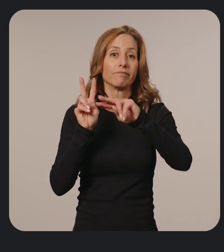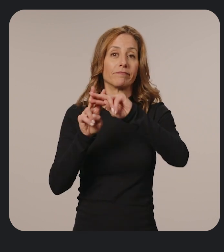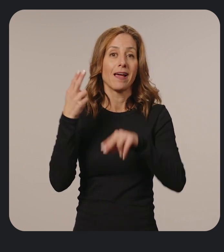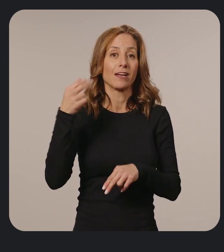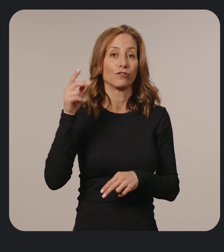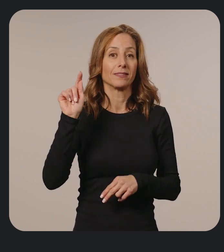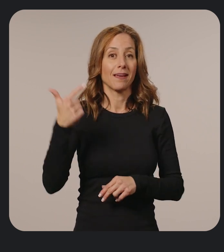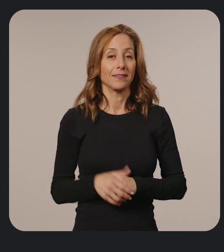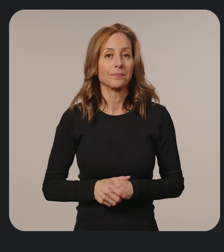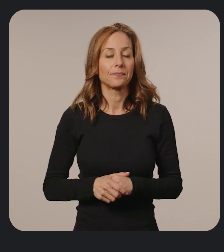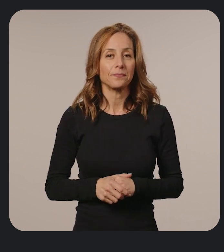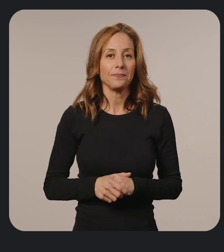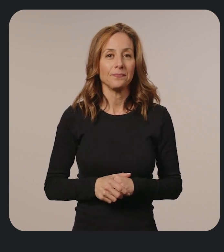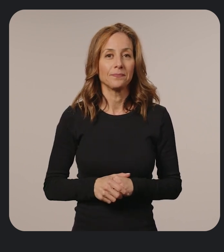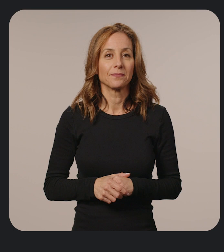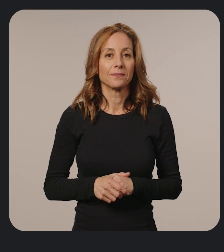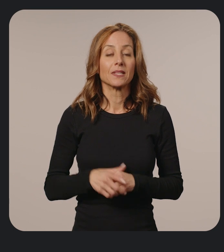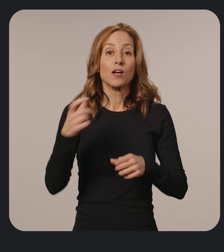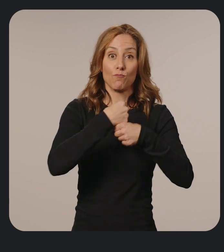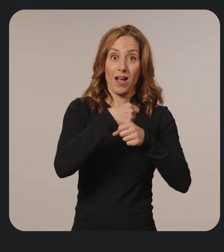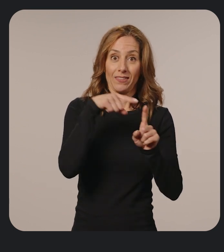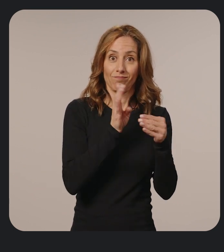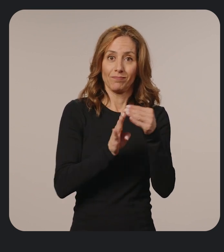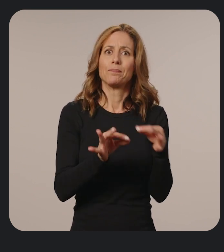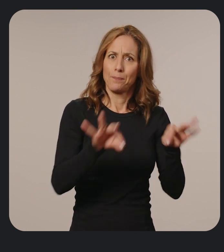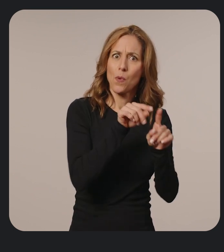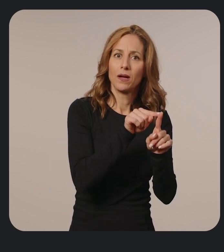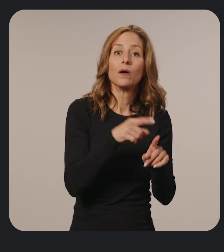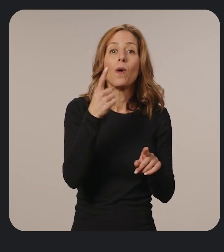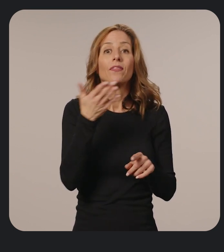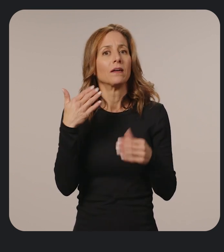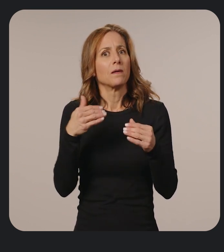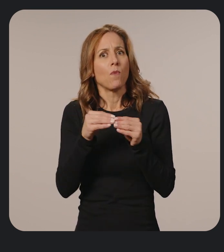by clicking the topic hashtag. While productivity is important, one thing